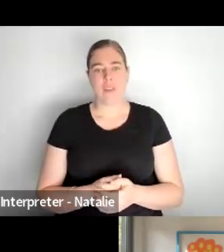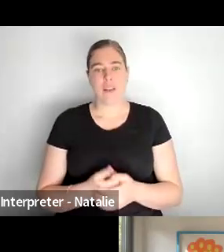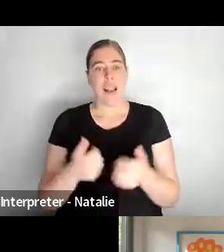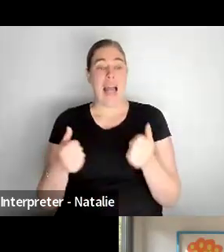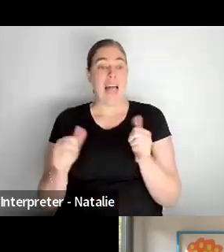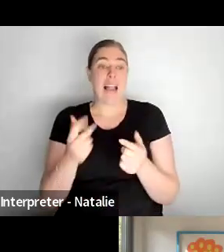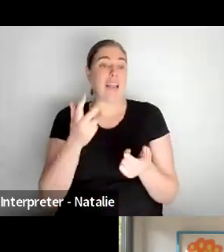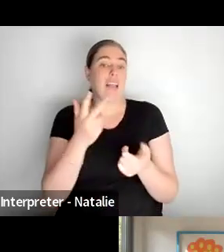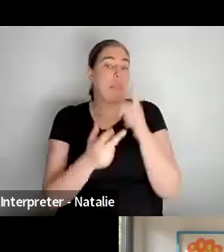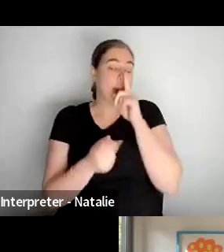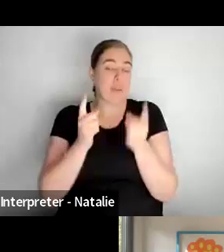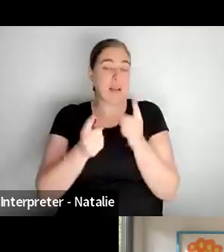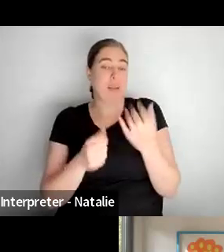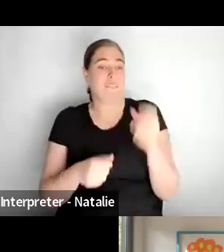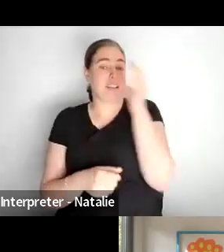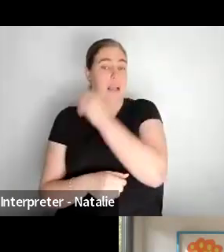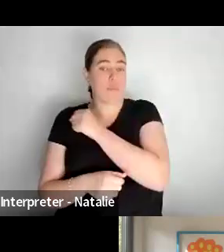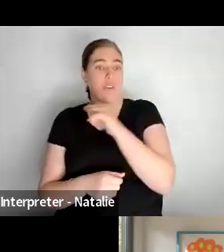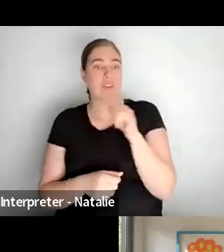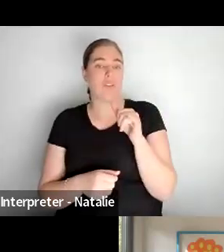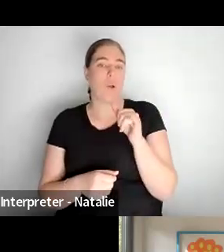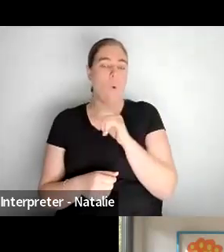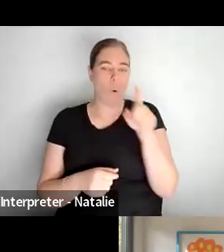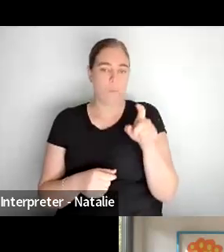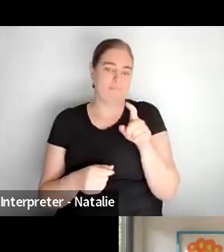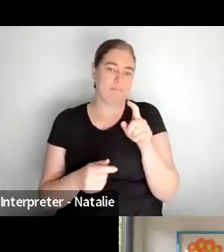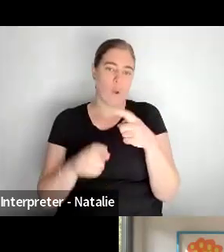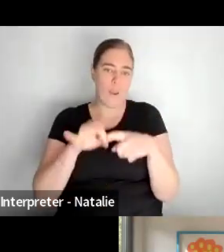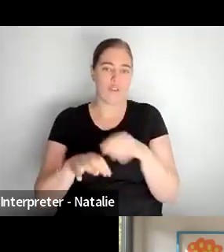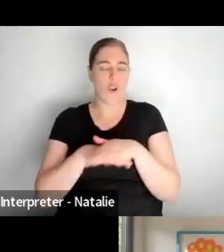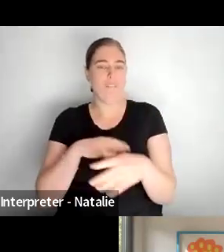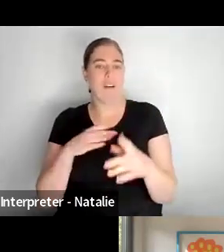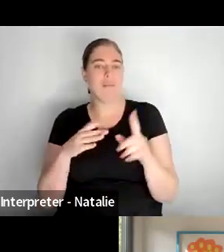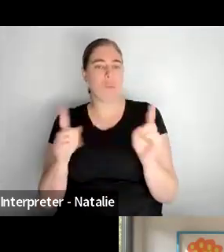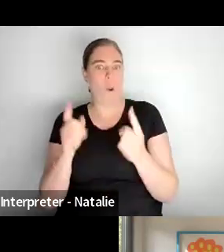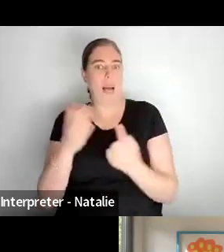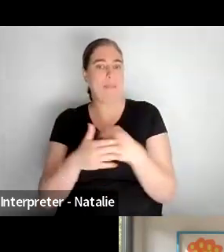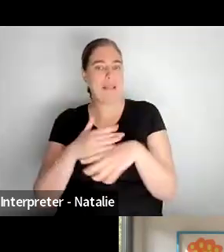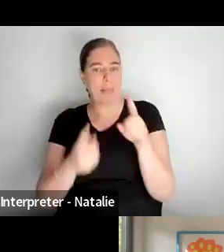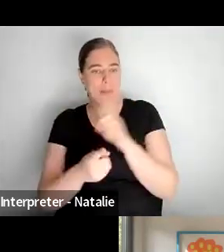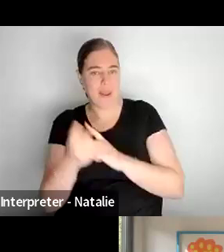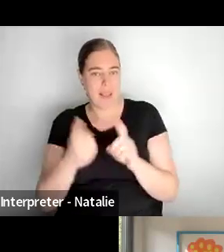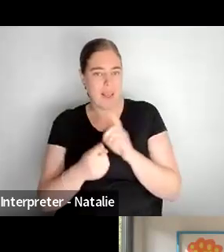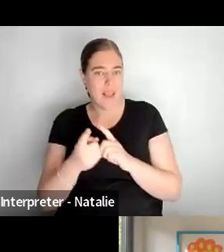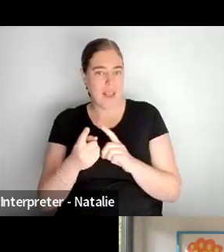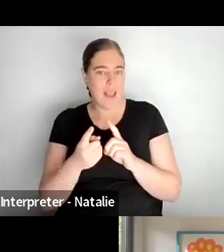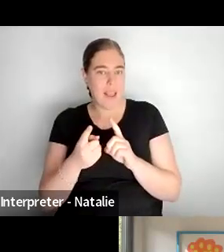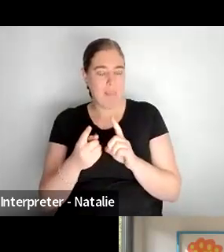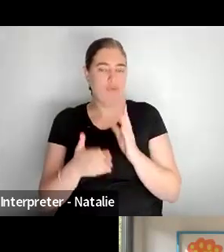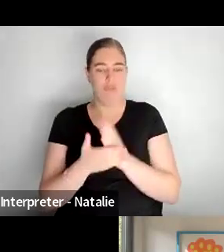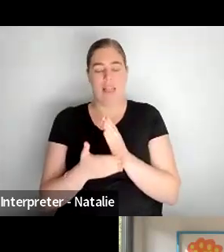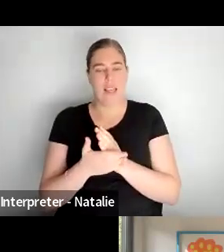in meetings, and how things come out in the wash, and you are like... No, it's actually, it's always